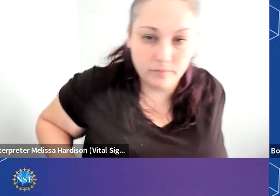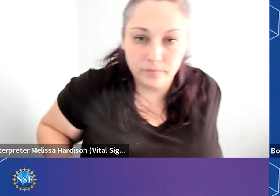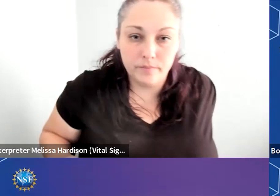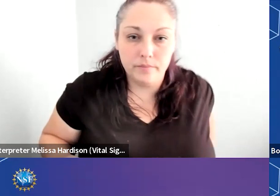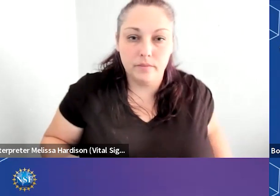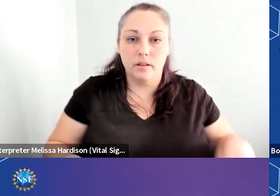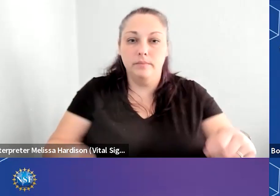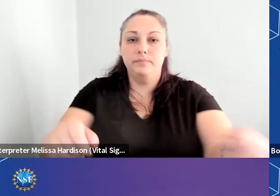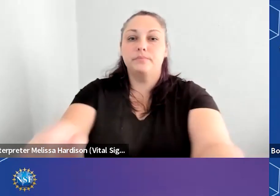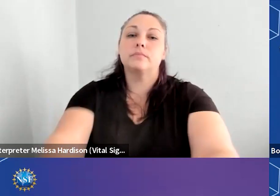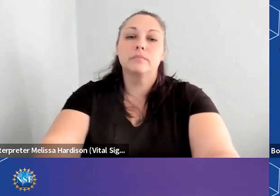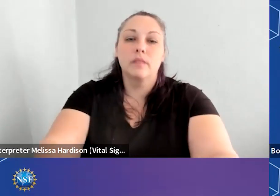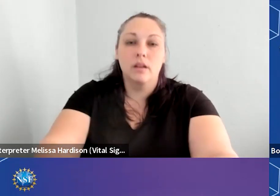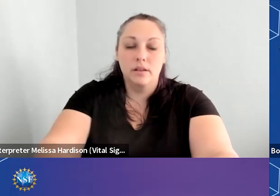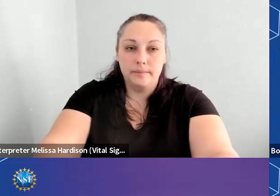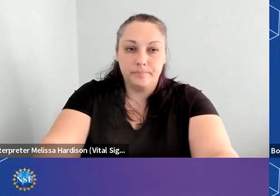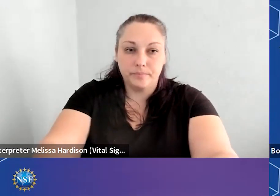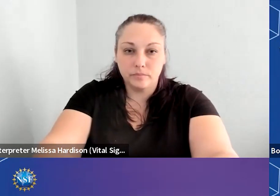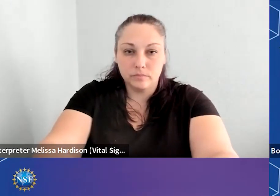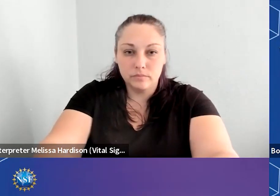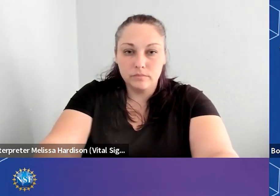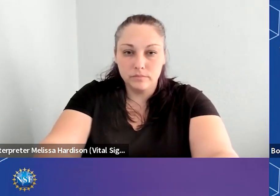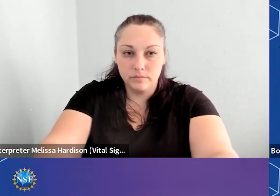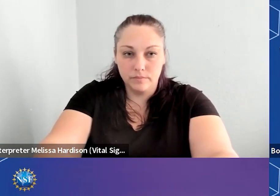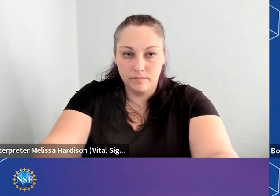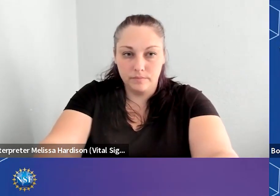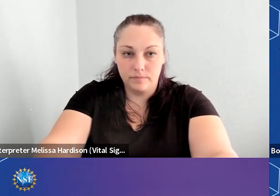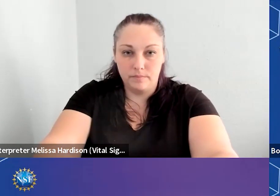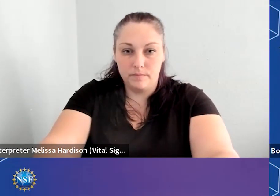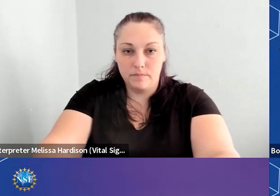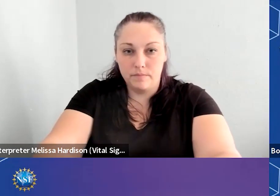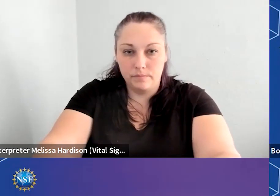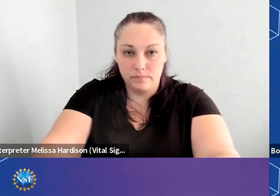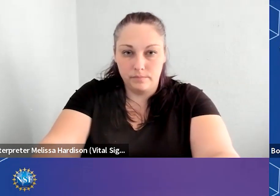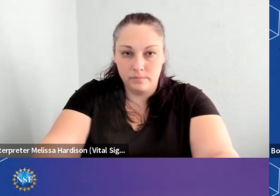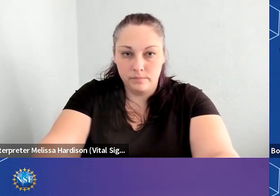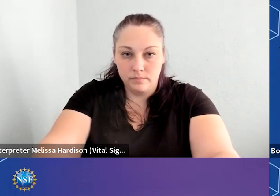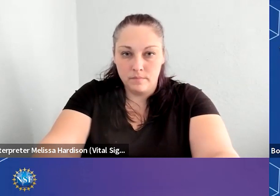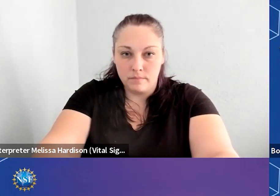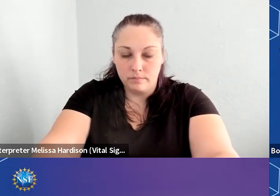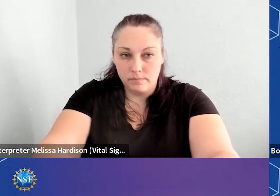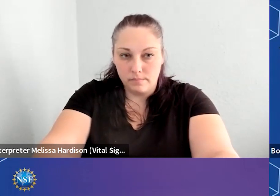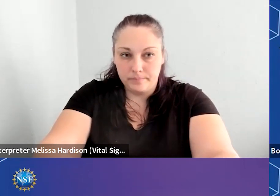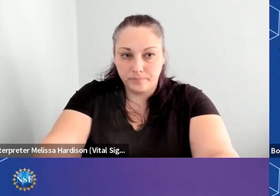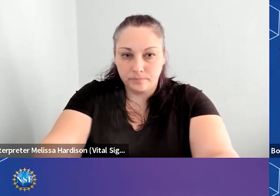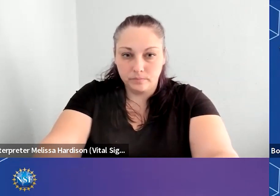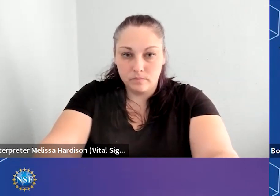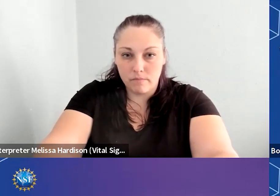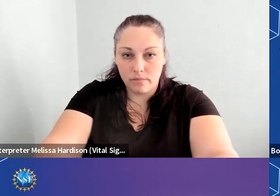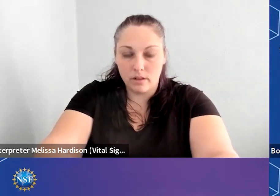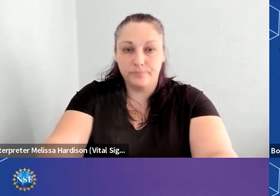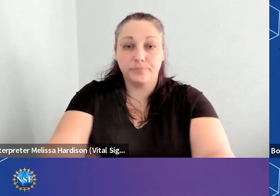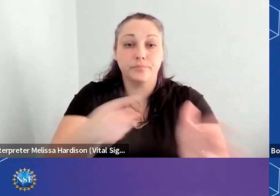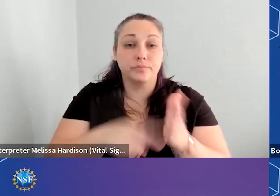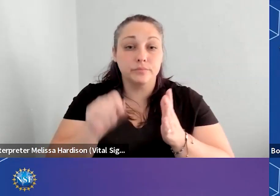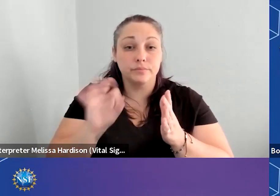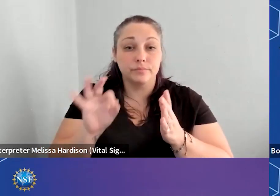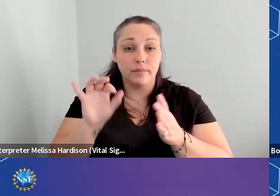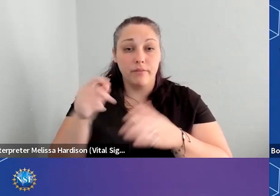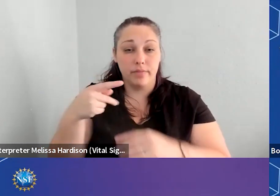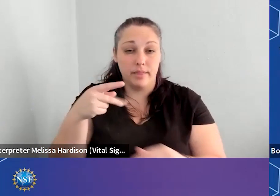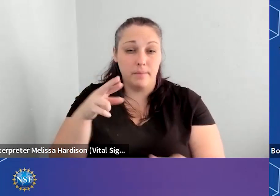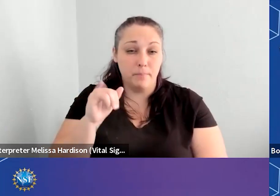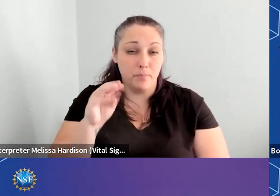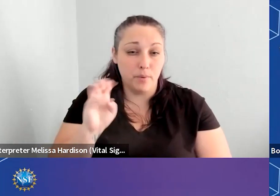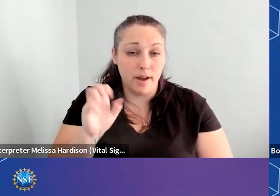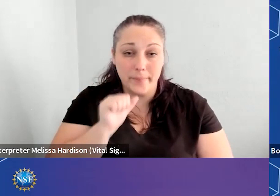So what if they -- what if the prime is not an HSI, but the sub-awardee is?